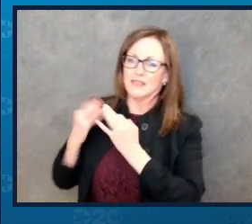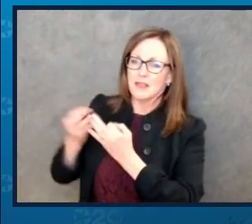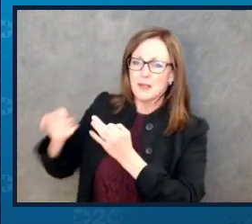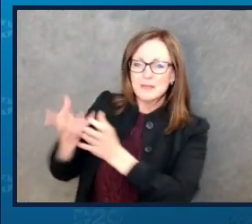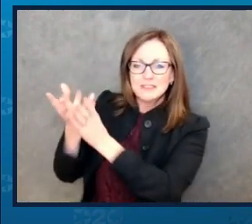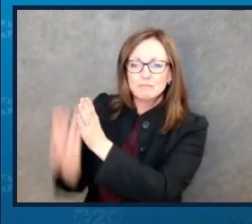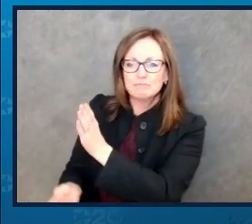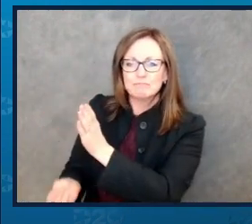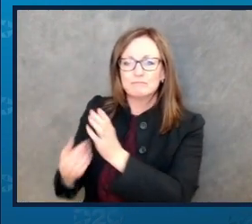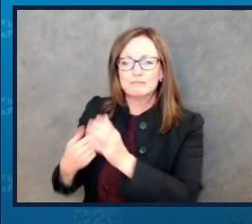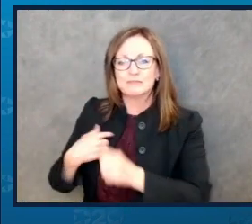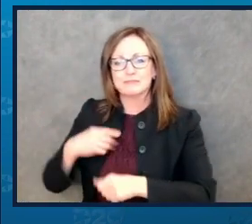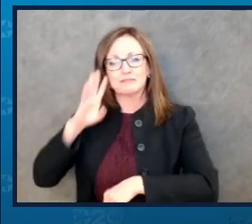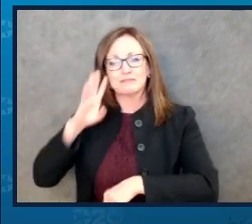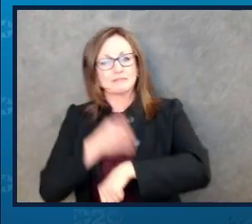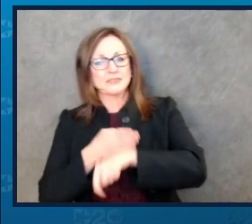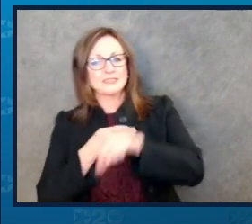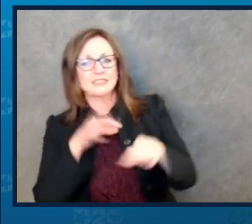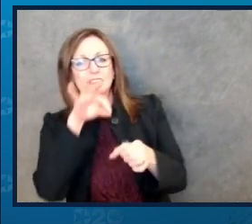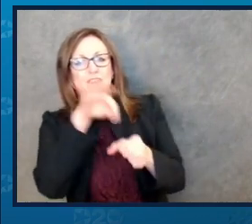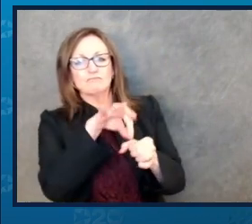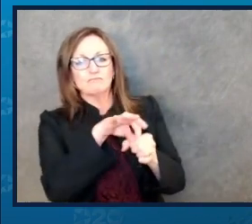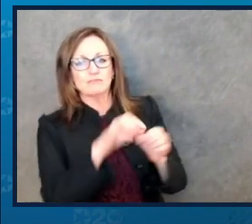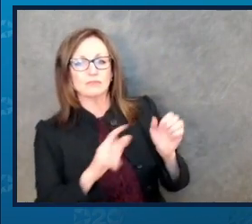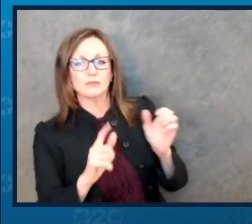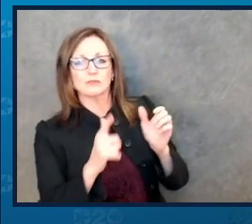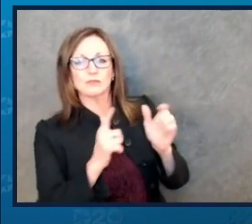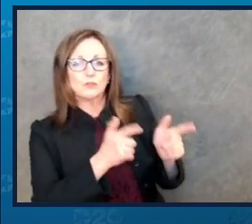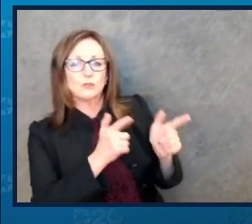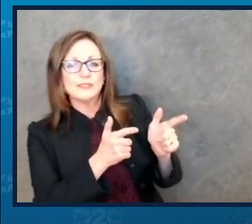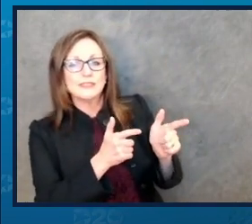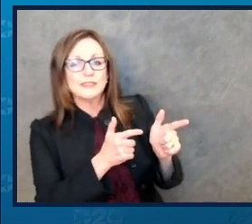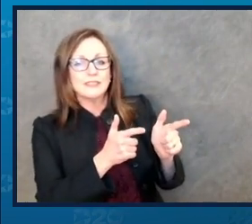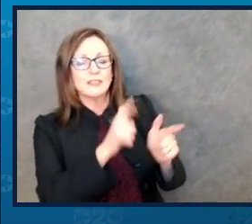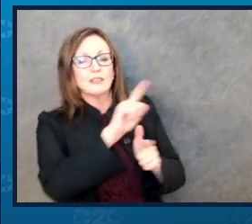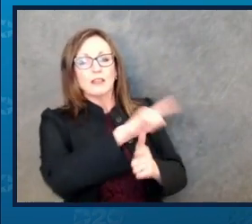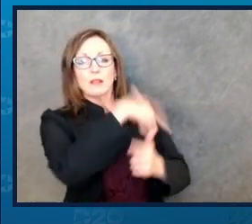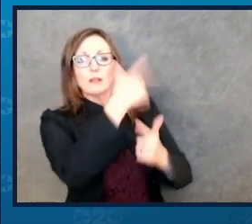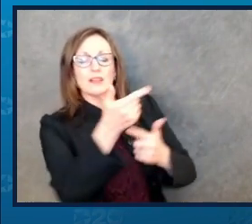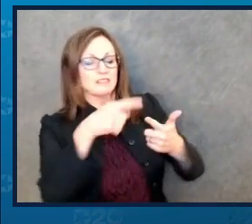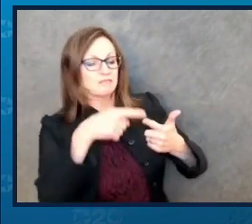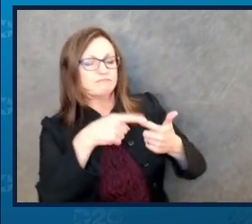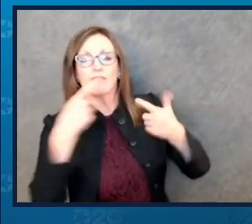IN ORLANDO. SEVEN YEARS LATER, IT WILL BE MY SON.